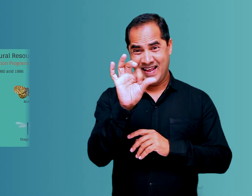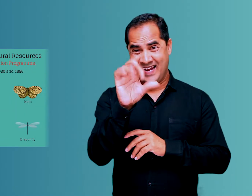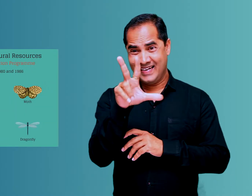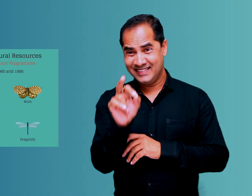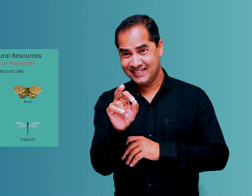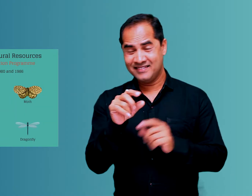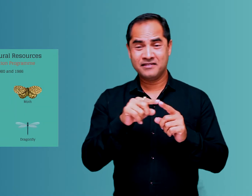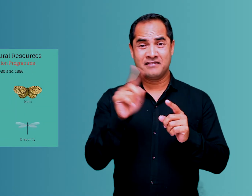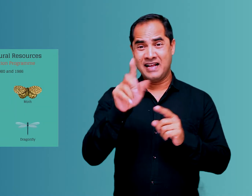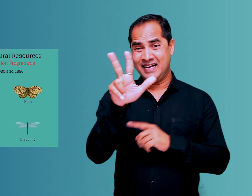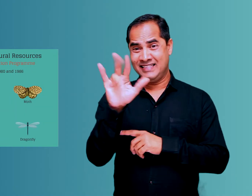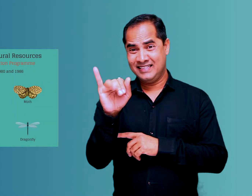In 1980 and 1986,